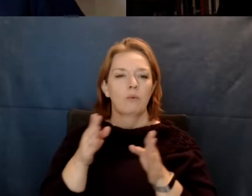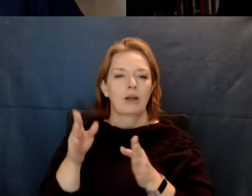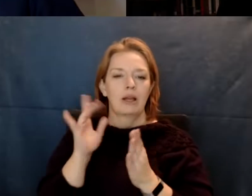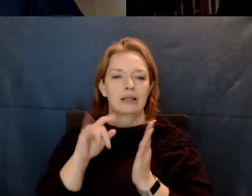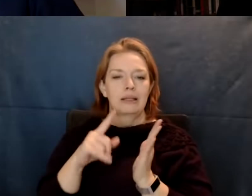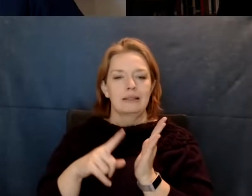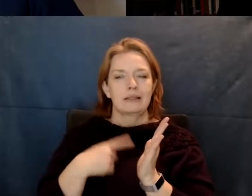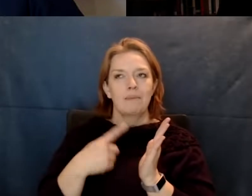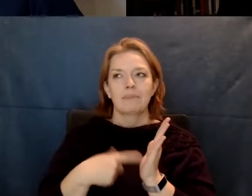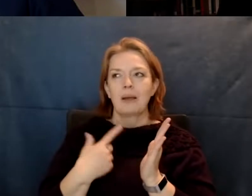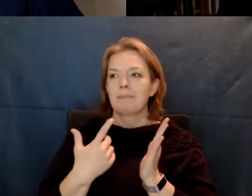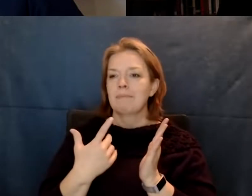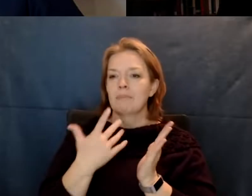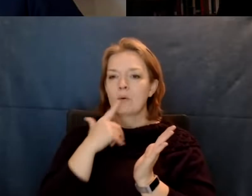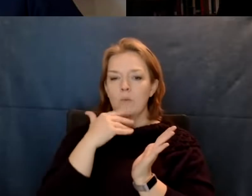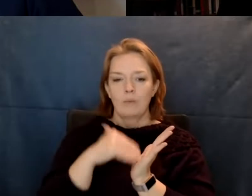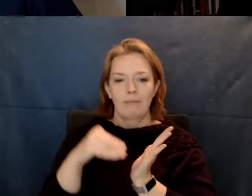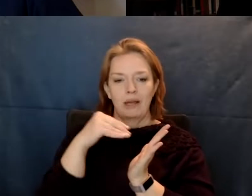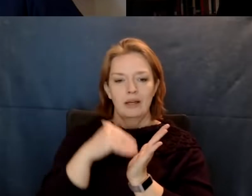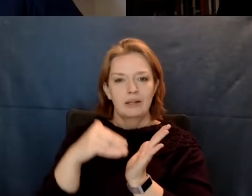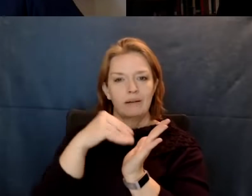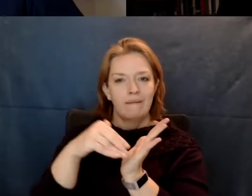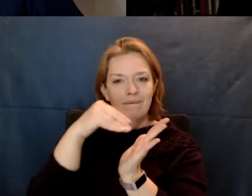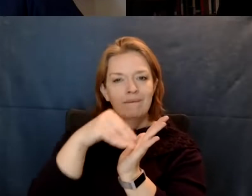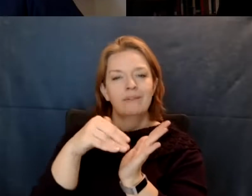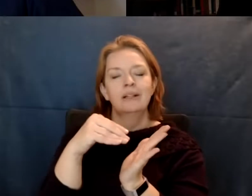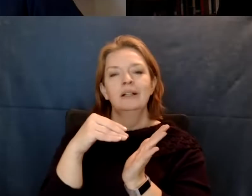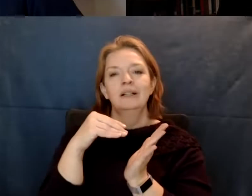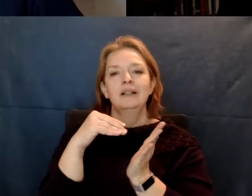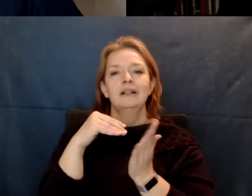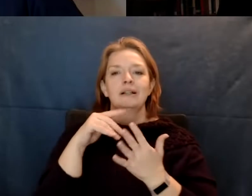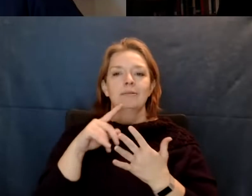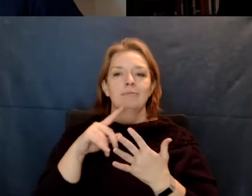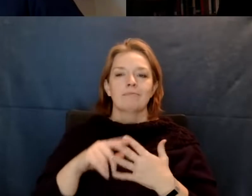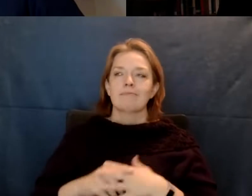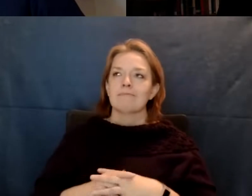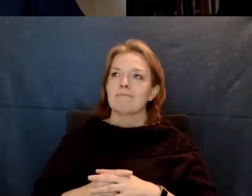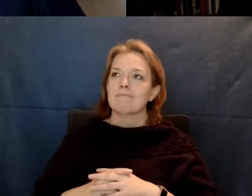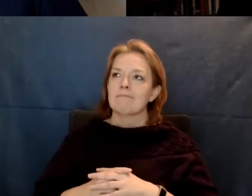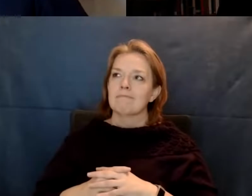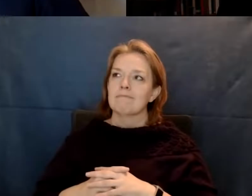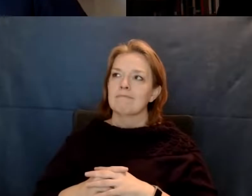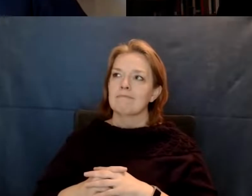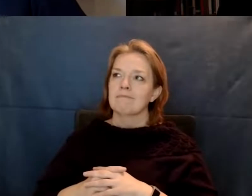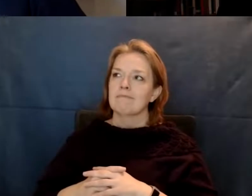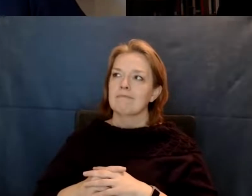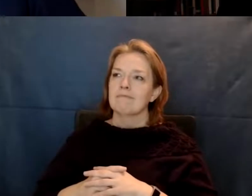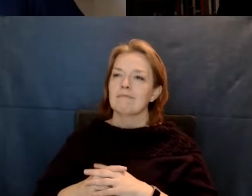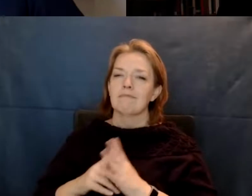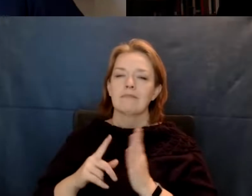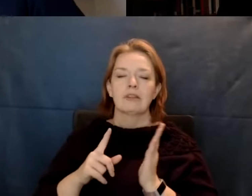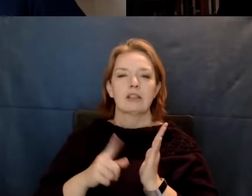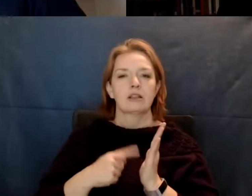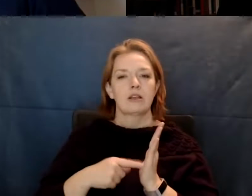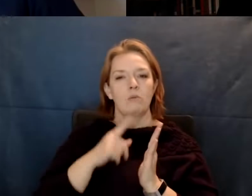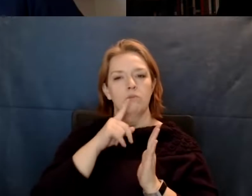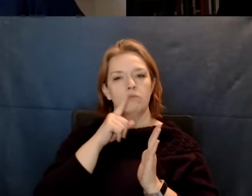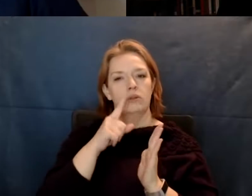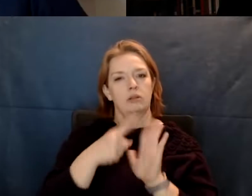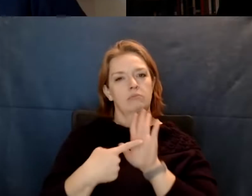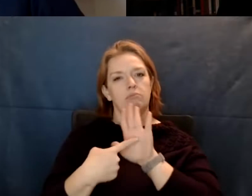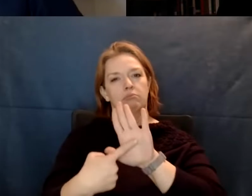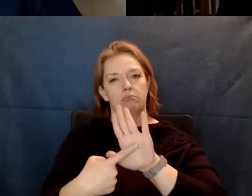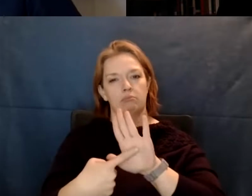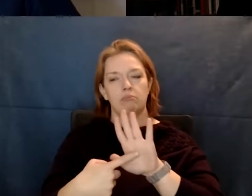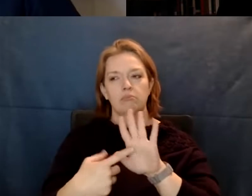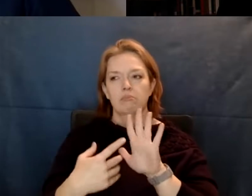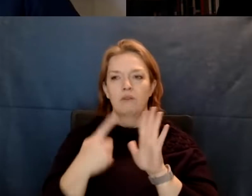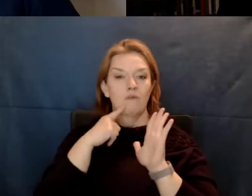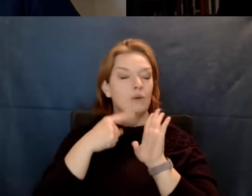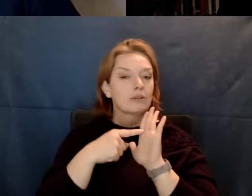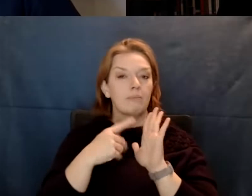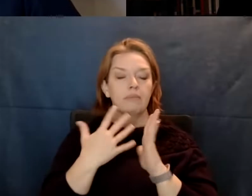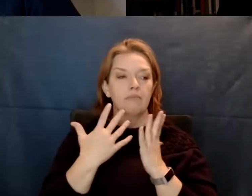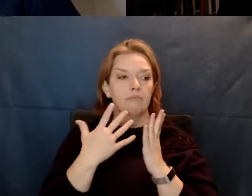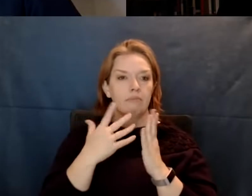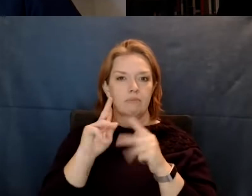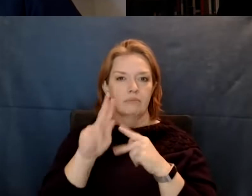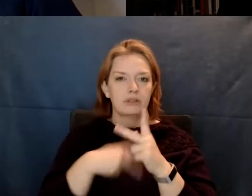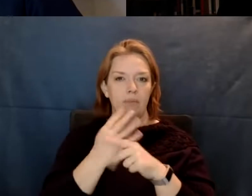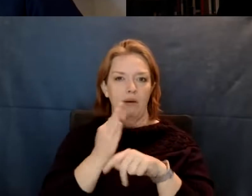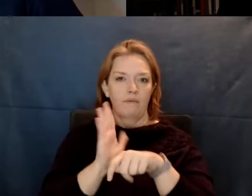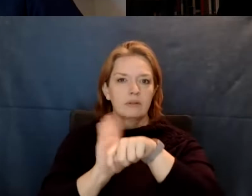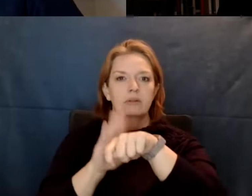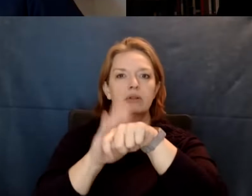in ways that are signaling some kind of alarm or danger,